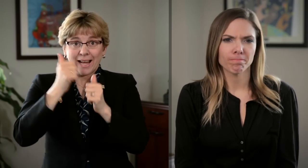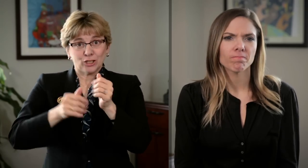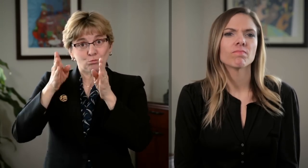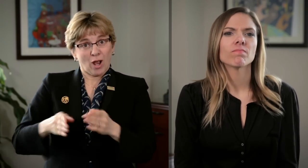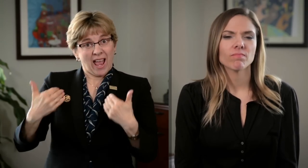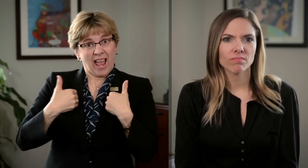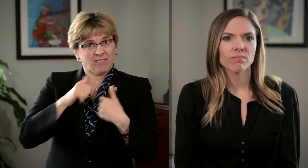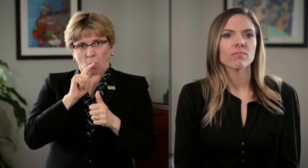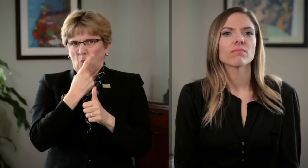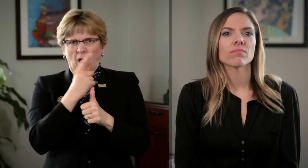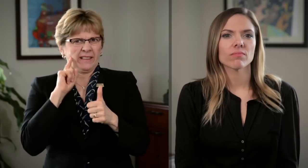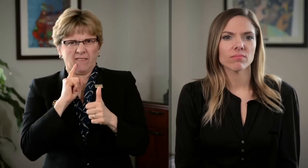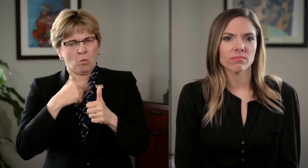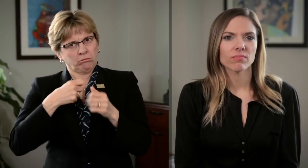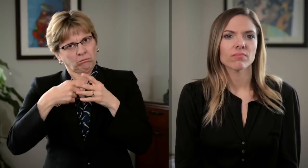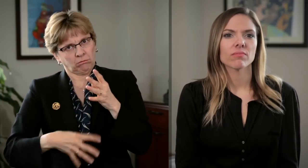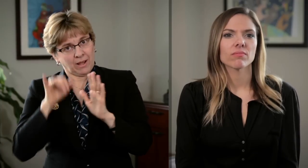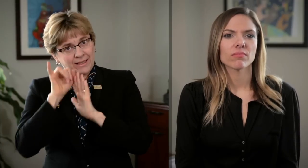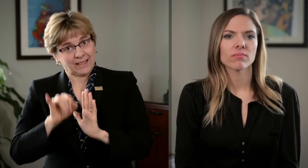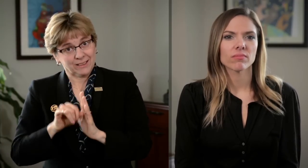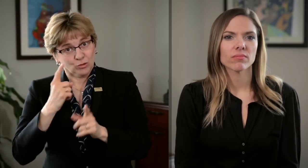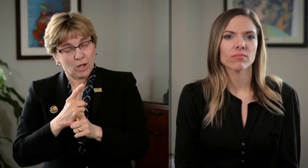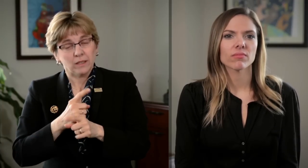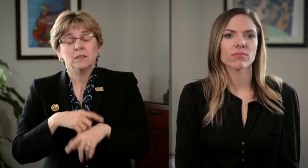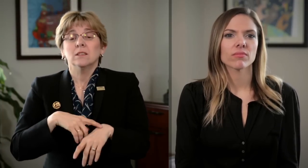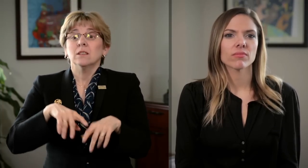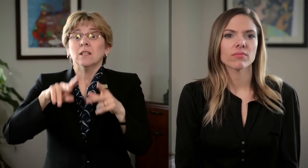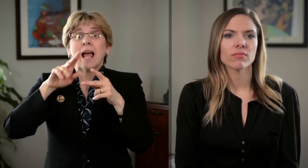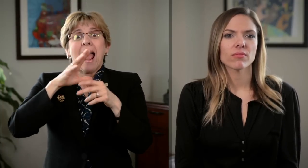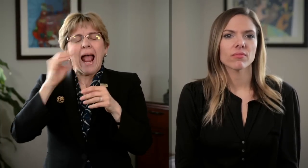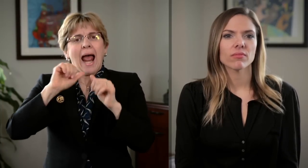that each of us have. Not only our deafness, but our respective identities.